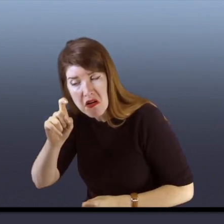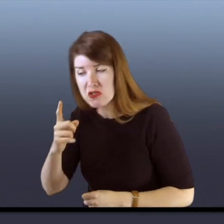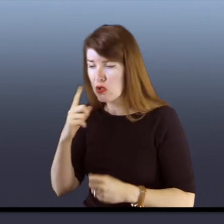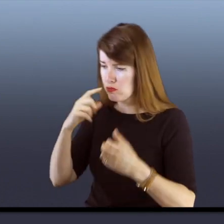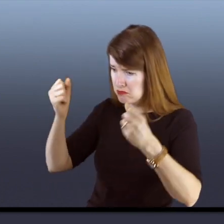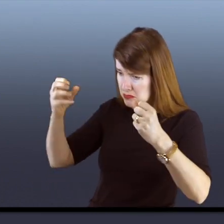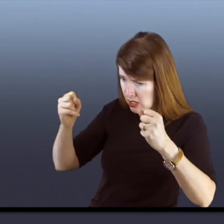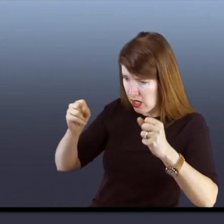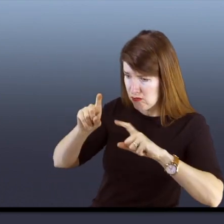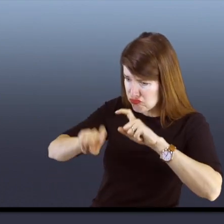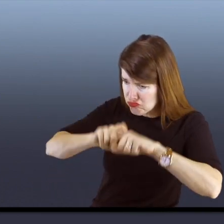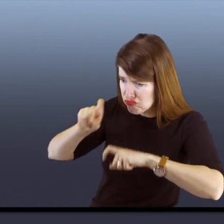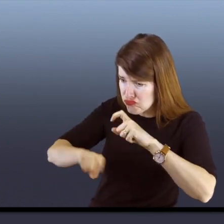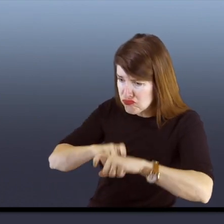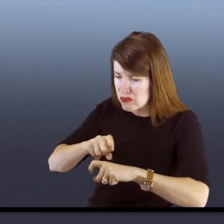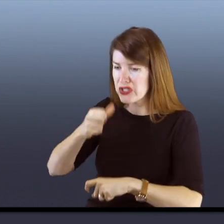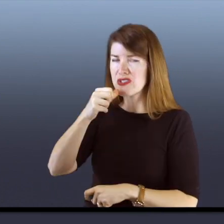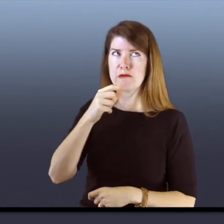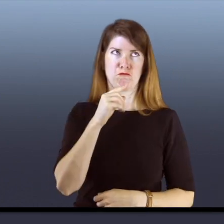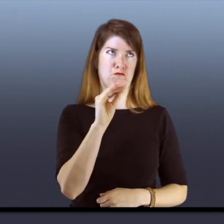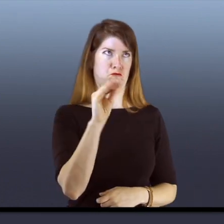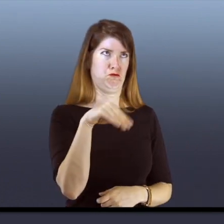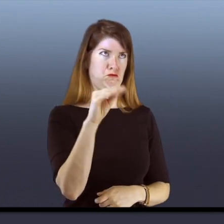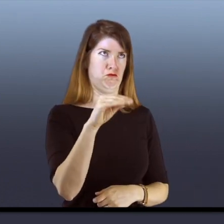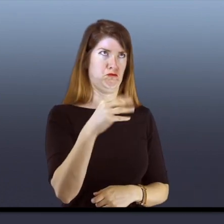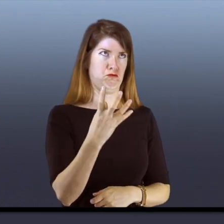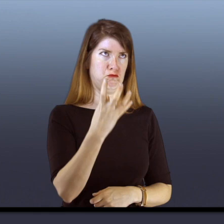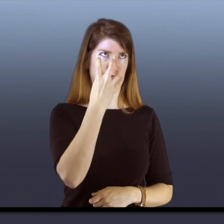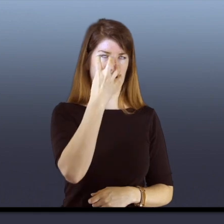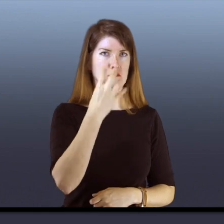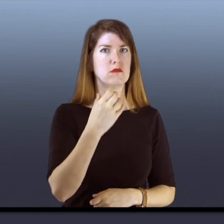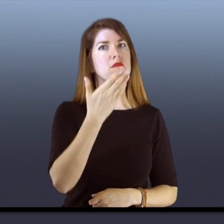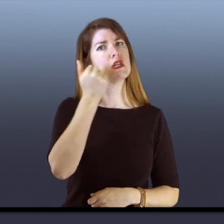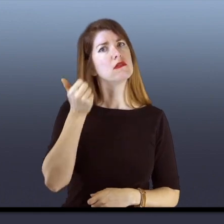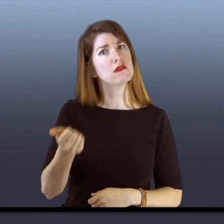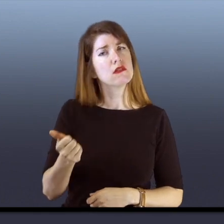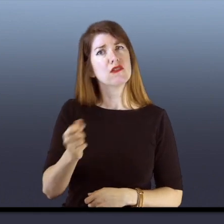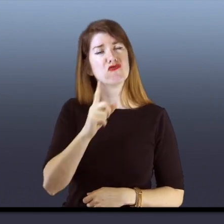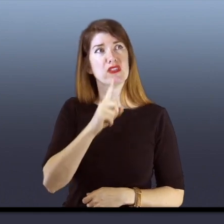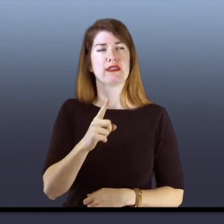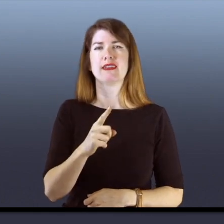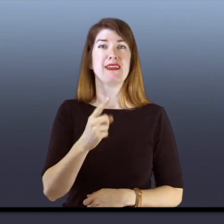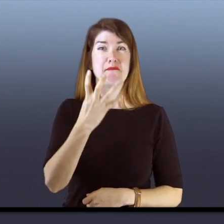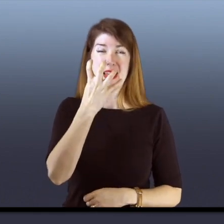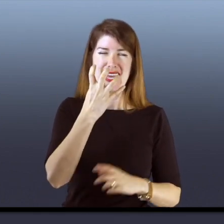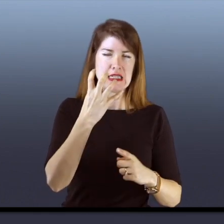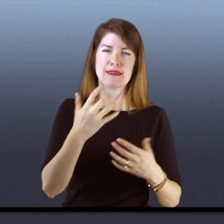So we signed it to her. And she was able to say, yes, she was mad, because she was actually scared,